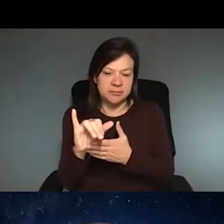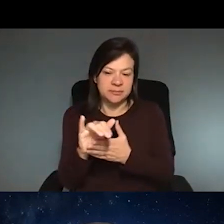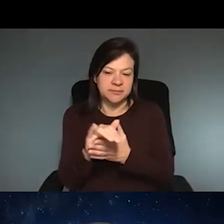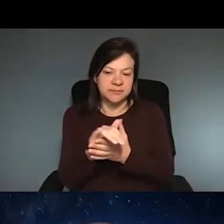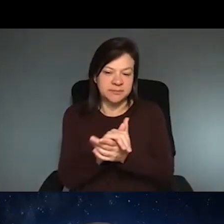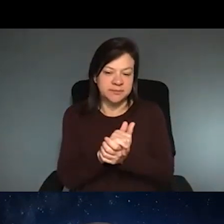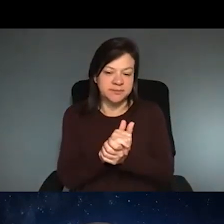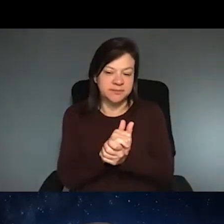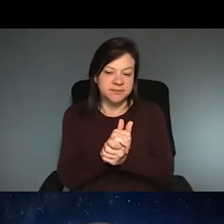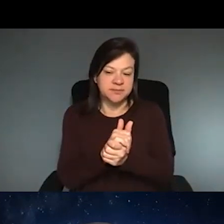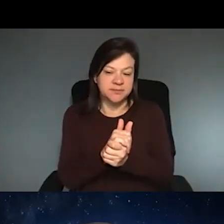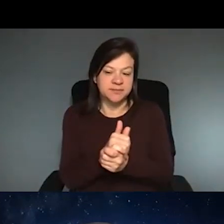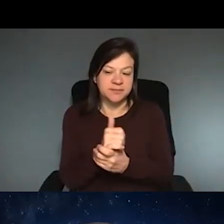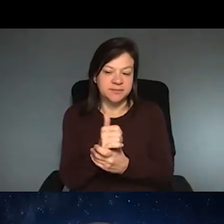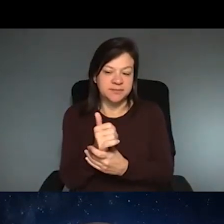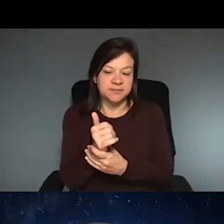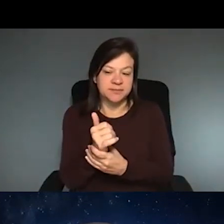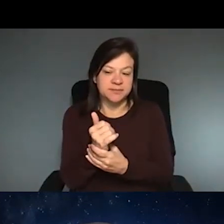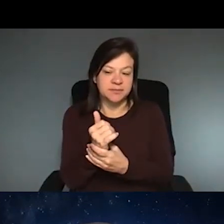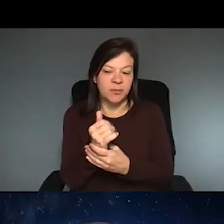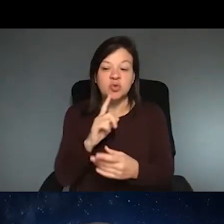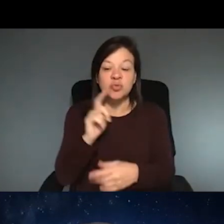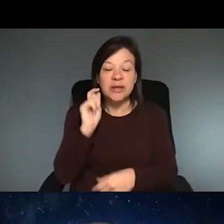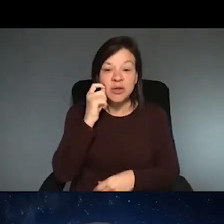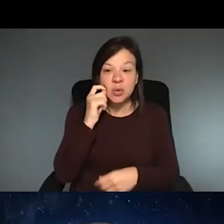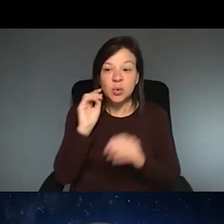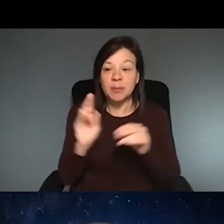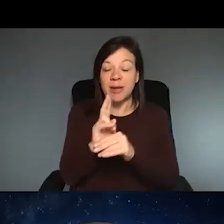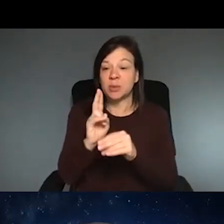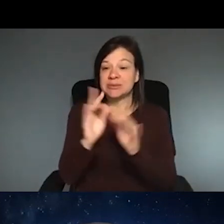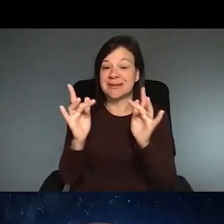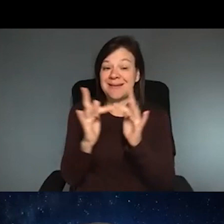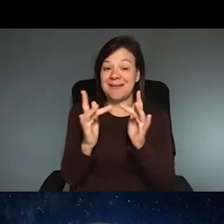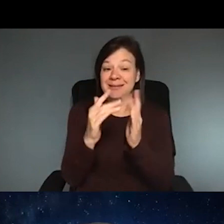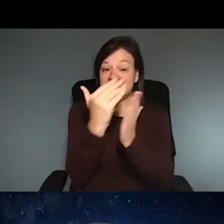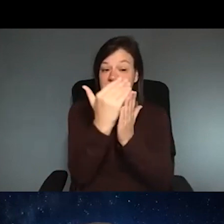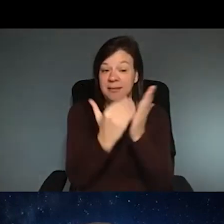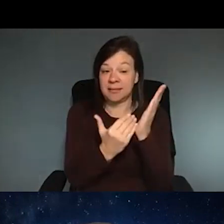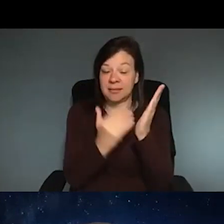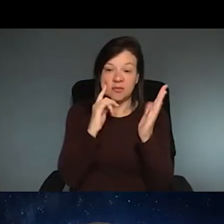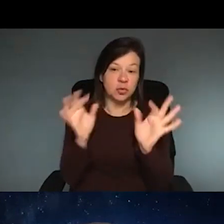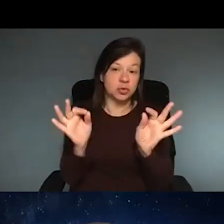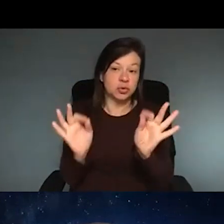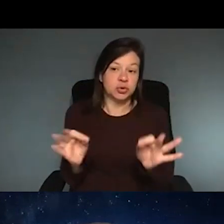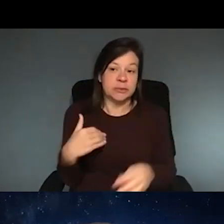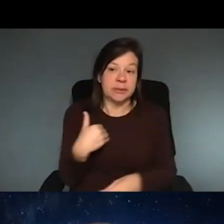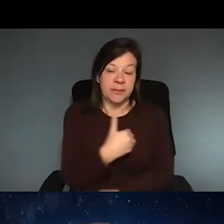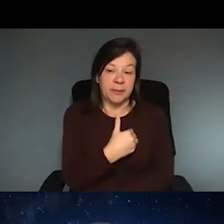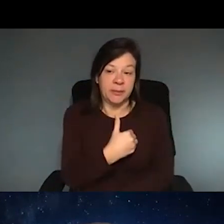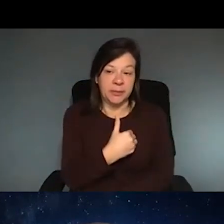COOL ABOUT USING CONTACT LISTS FOR DETERMINING MEMBERSHIP IS THAT ALL OF THE OTHER HUBSPOT TOOLS THAT